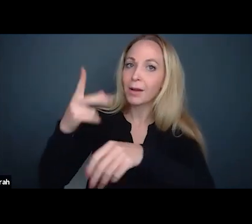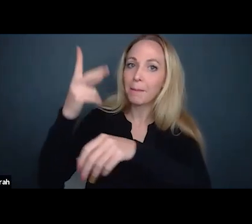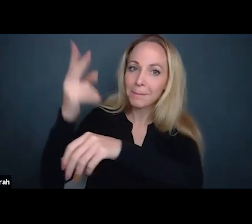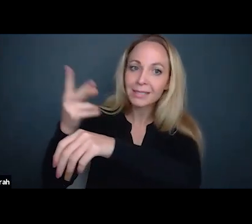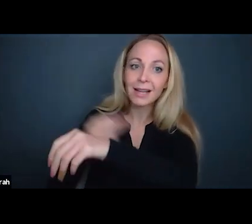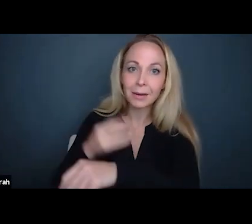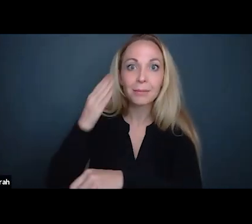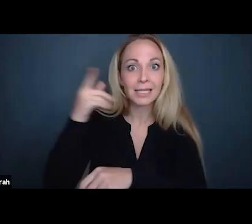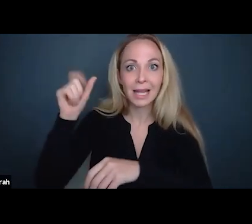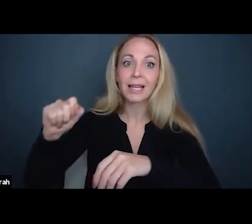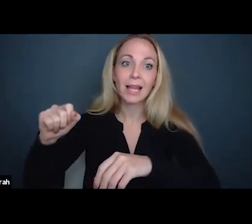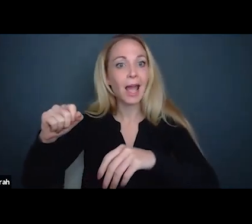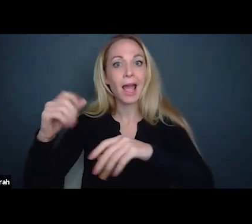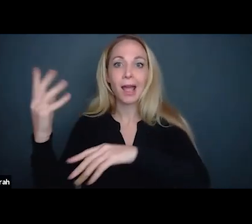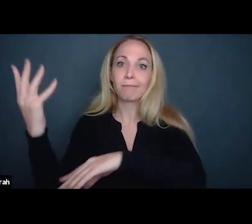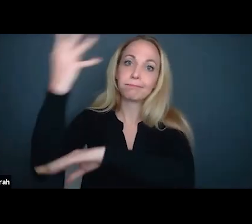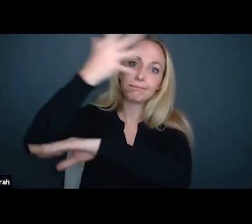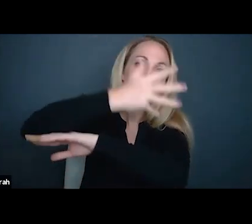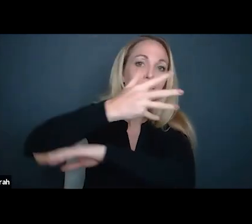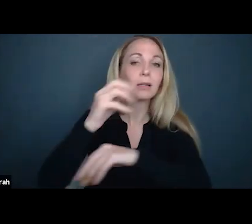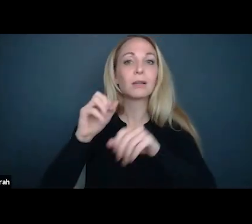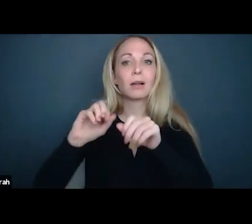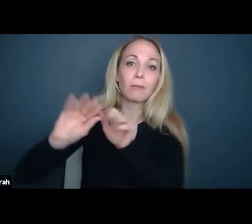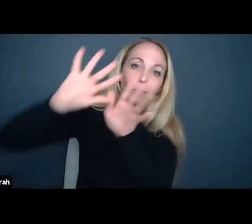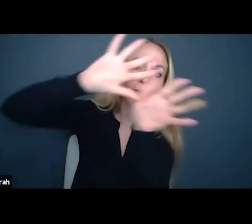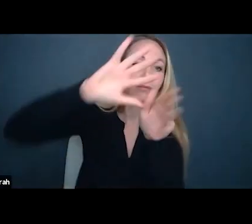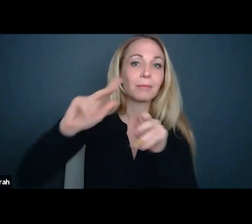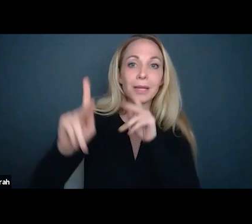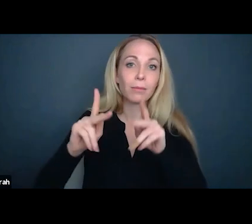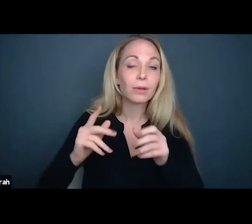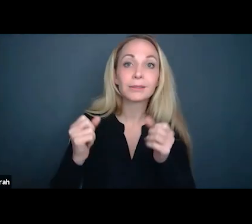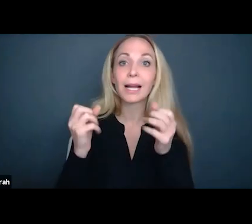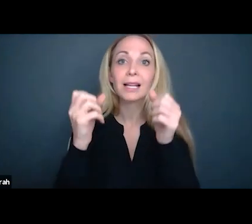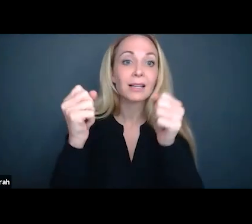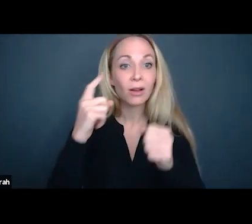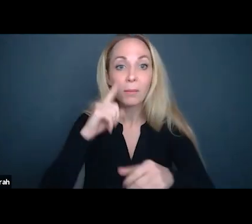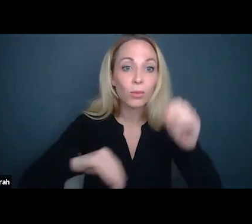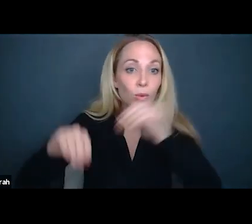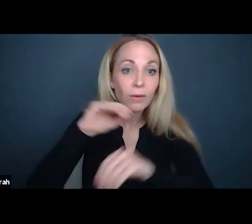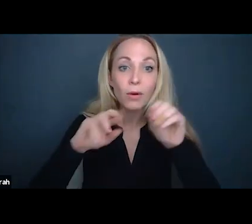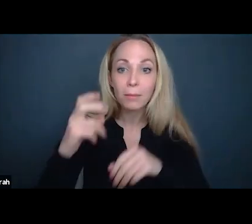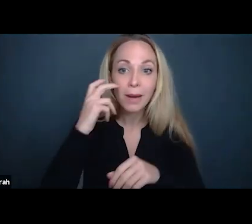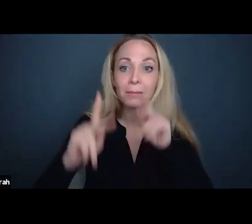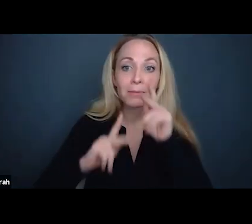obstructive and whack people in the face. For deaf folks signing while moving and for blind folks who can’t see branches, this